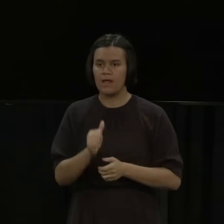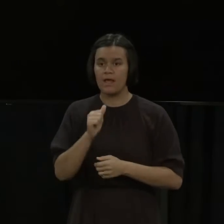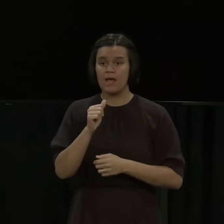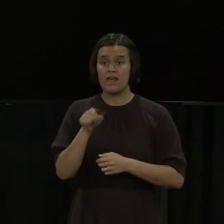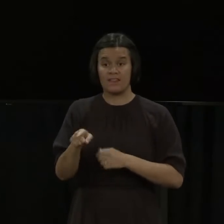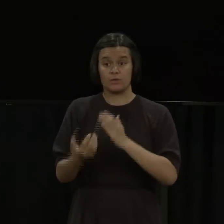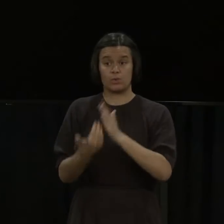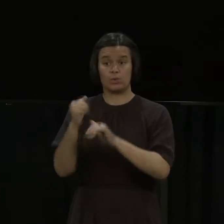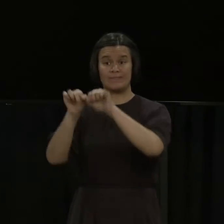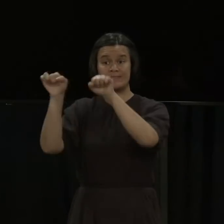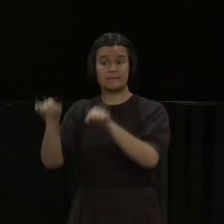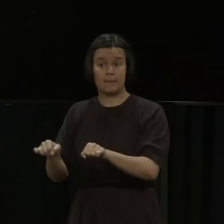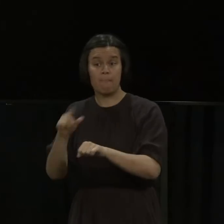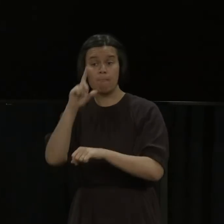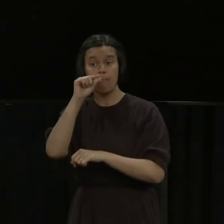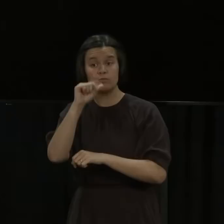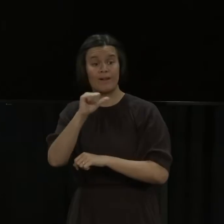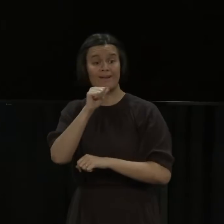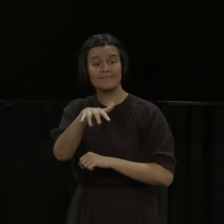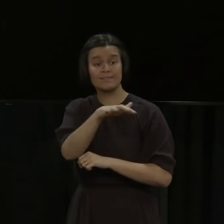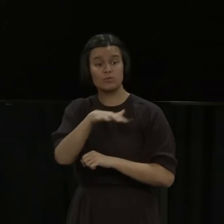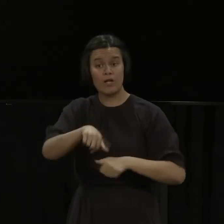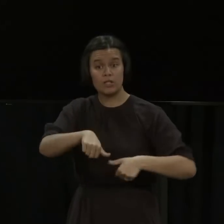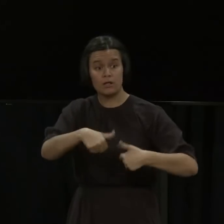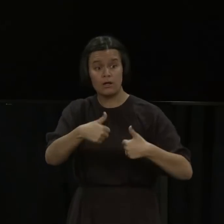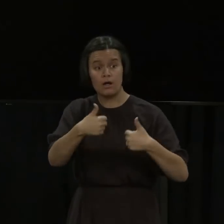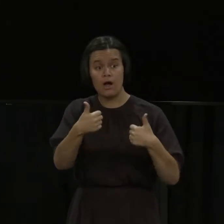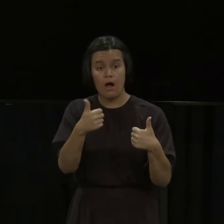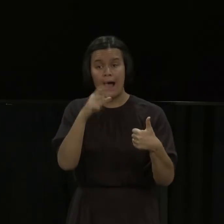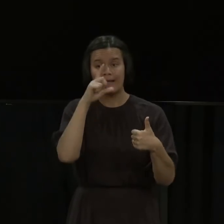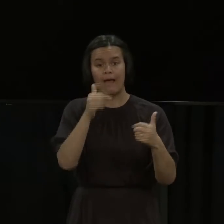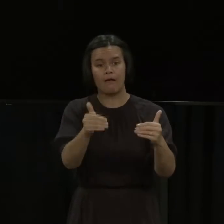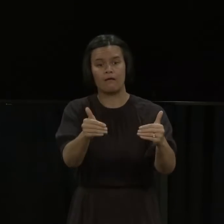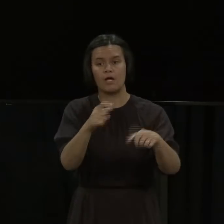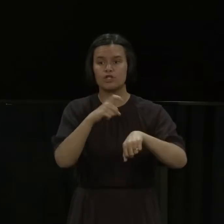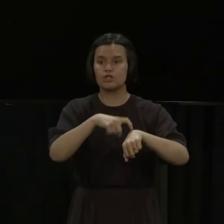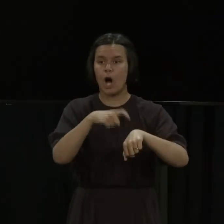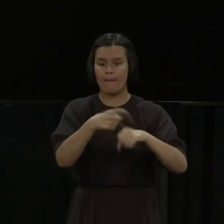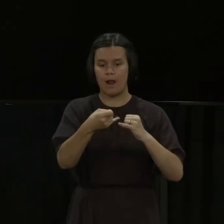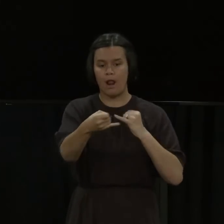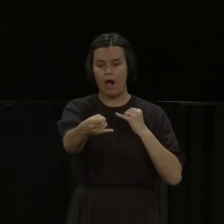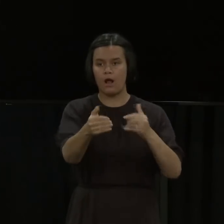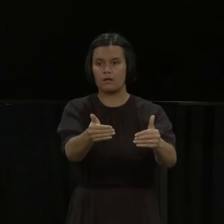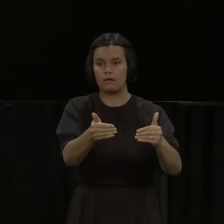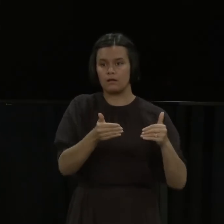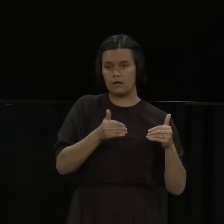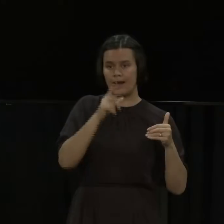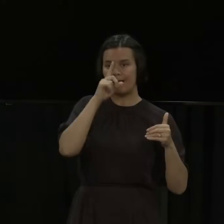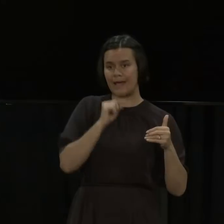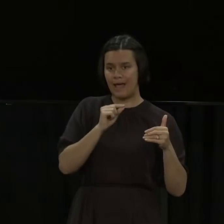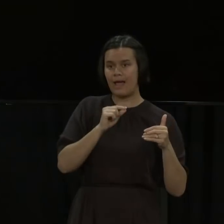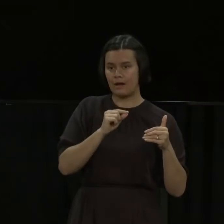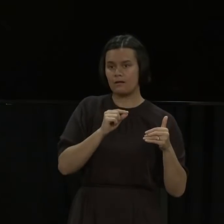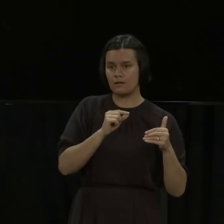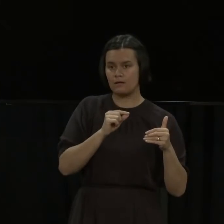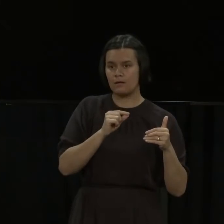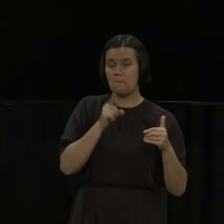The April timetable does not preclude us moving earlier with specific groups if it is safer to do that.